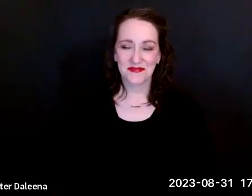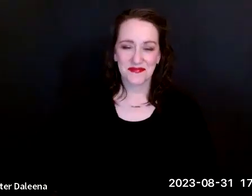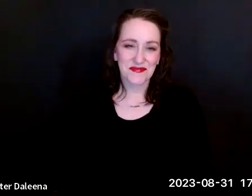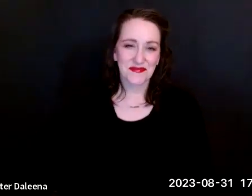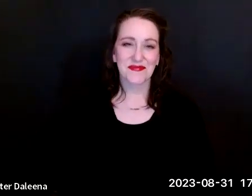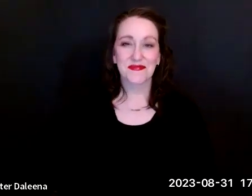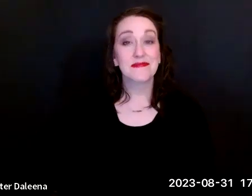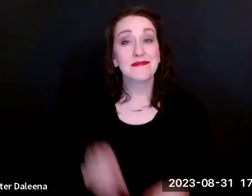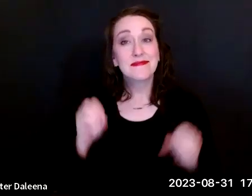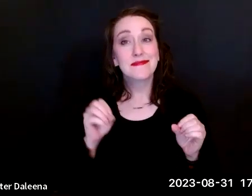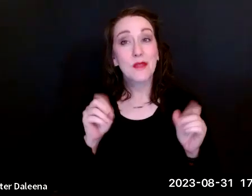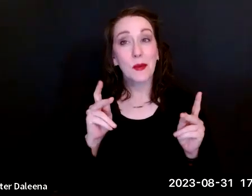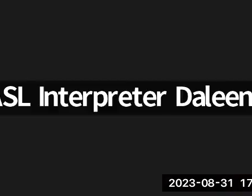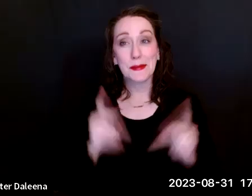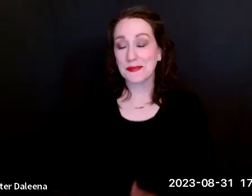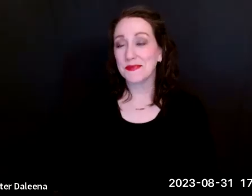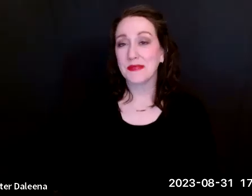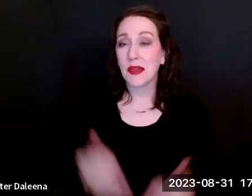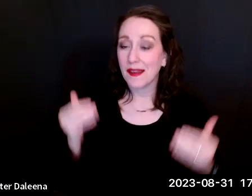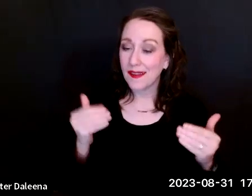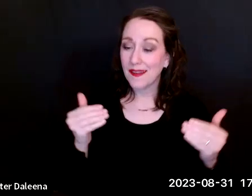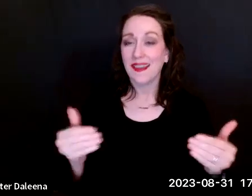okay we will go on to our next grouping then